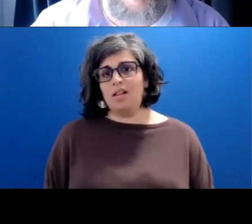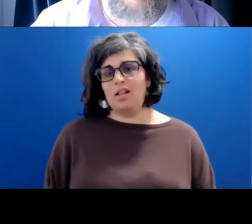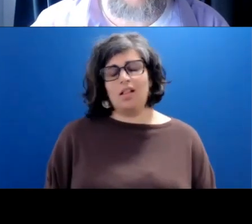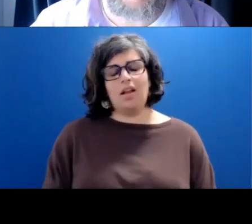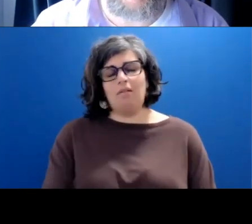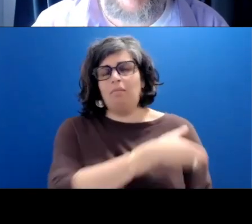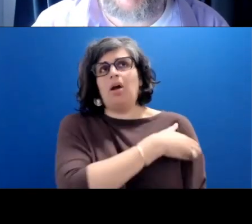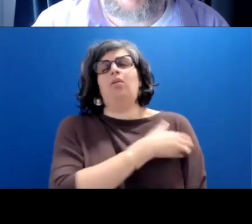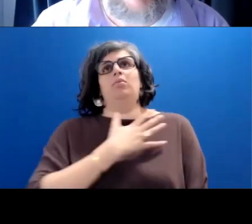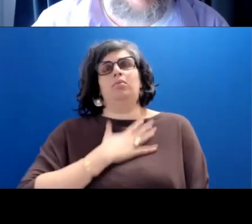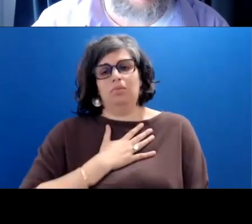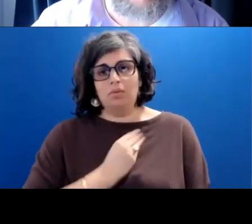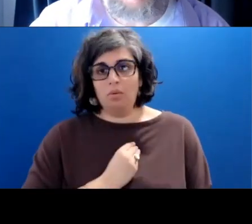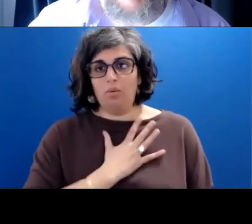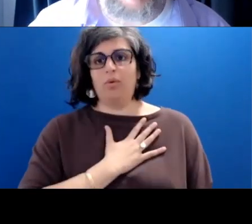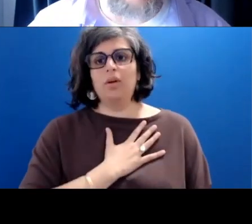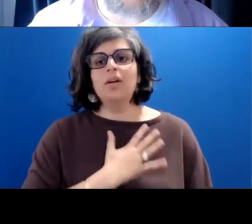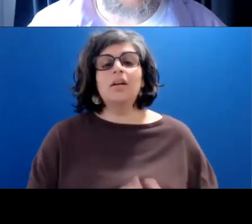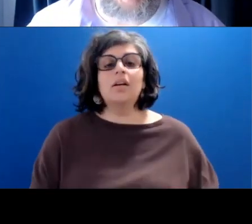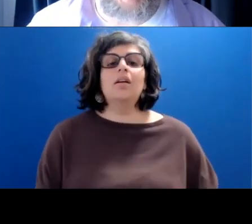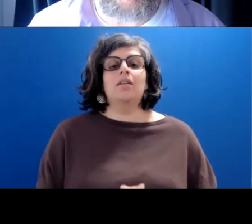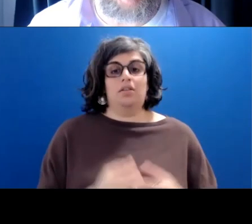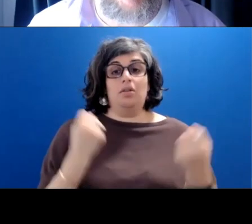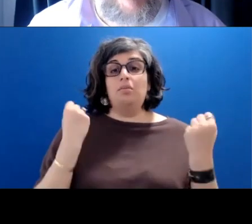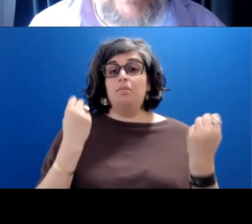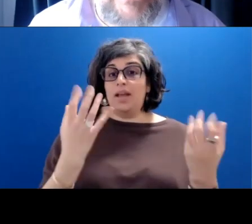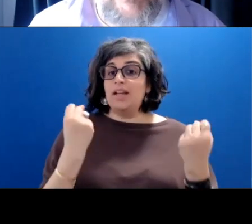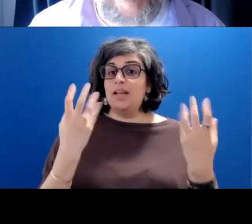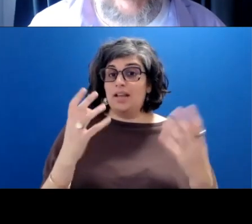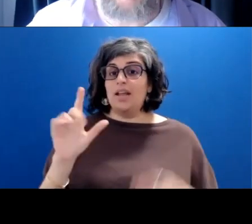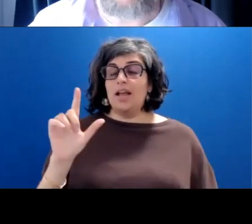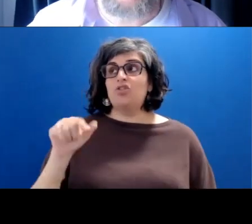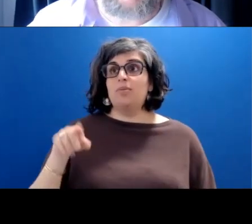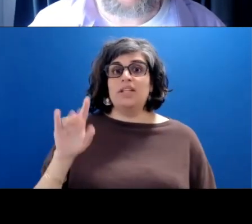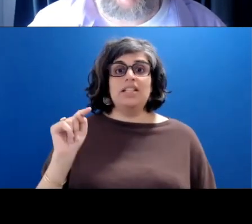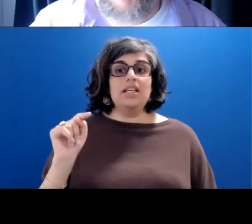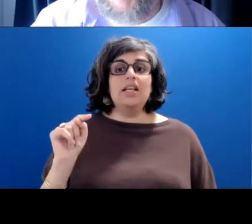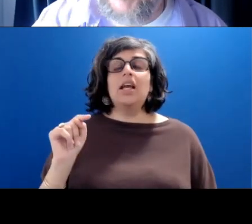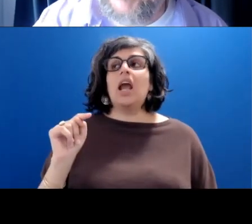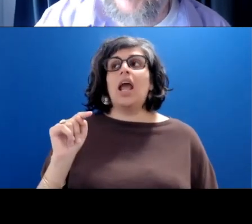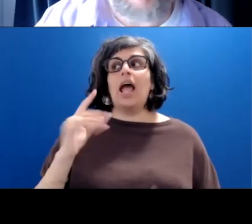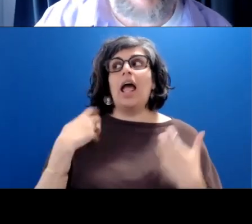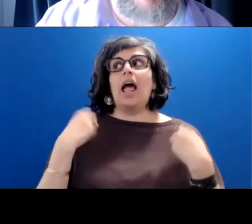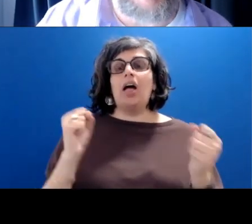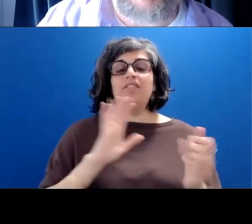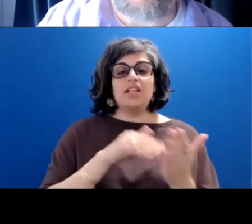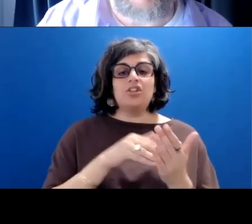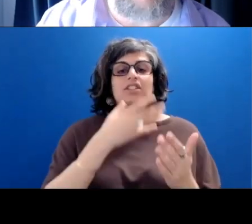So a lot of folks are accessing care at LGBT health centers as well as Planned Parenthoods across the country